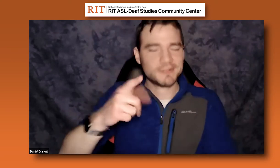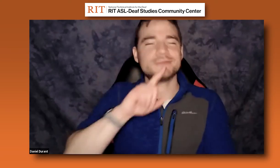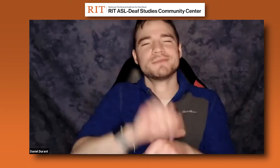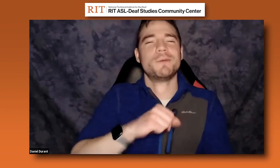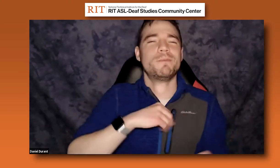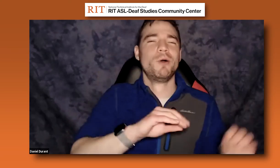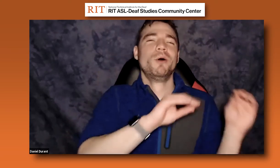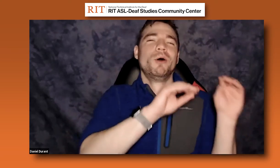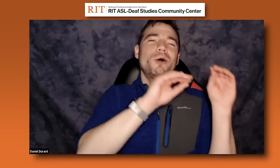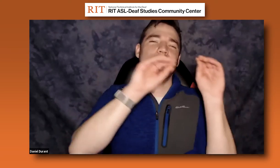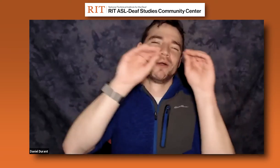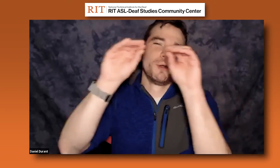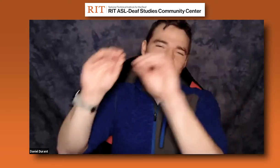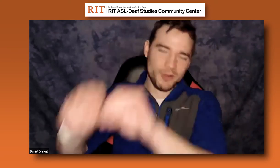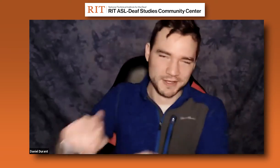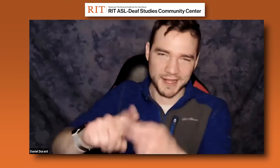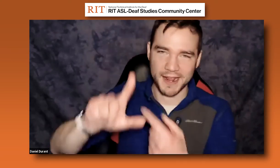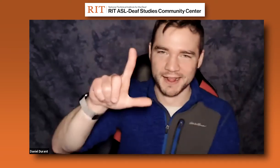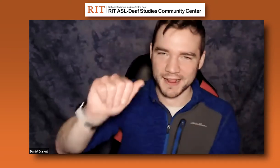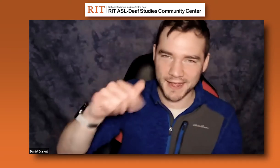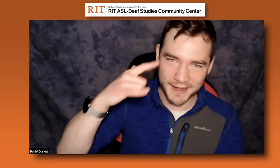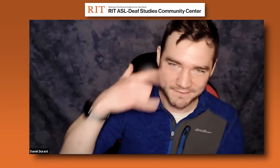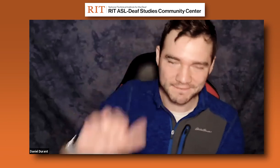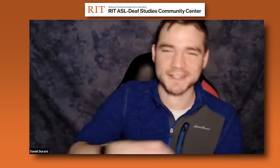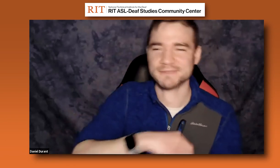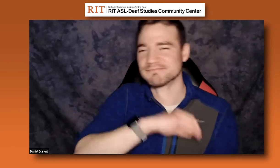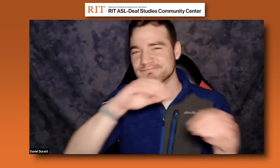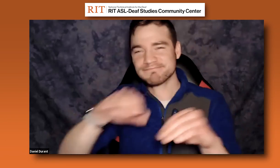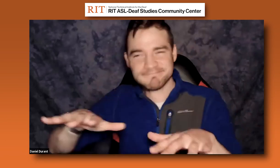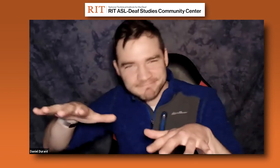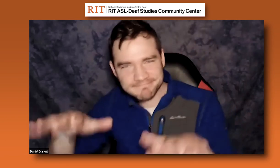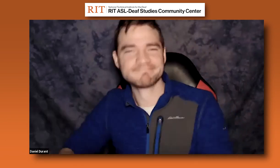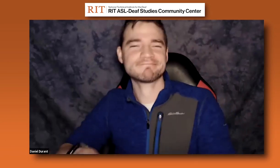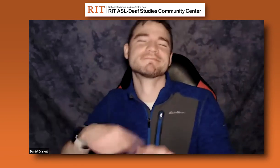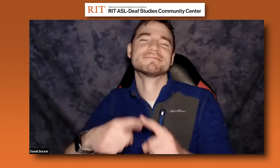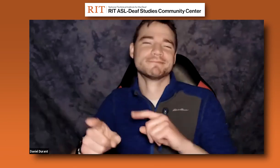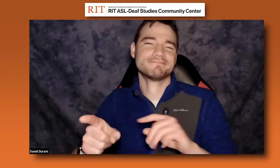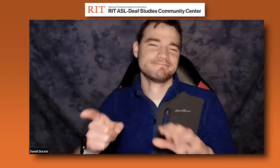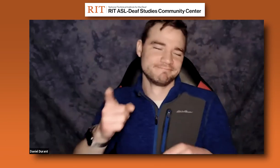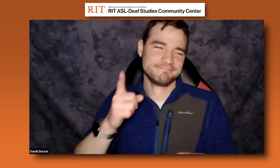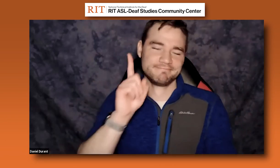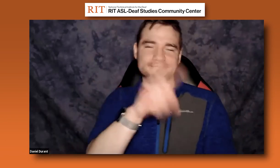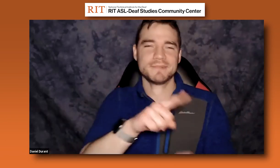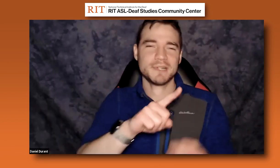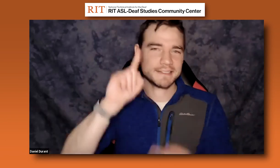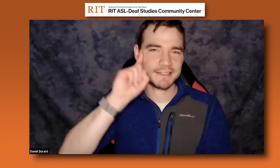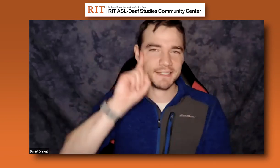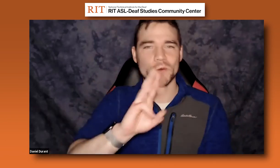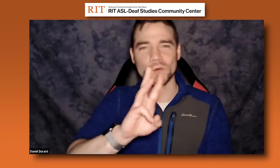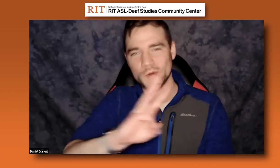I remember that, and then I moved out to Los Angeles, California for that show and settled there.